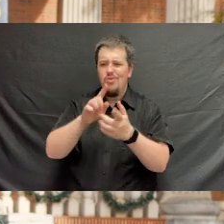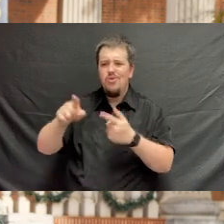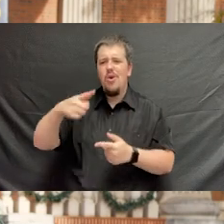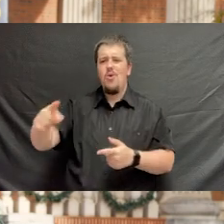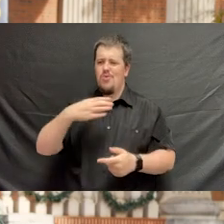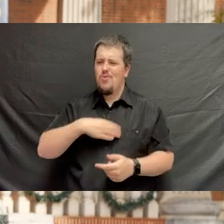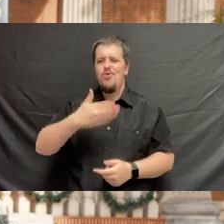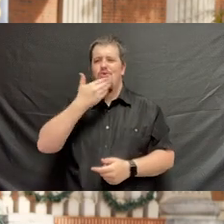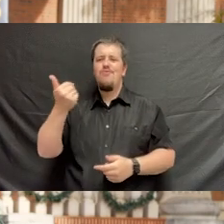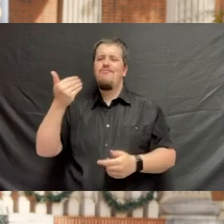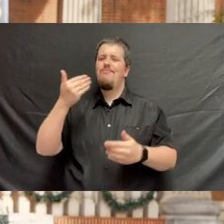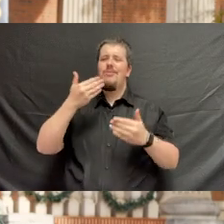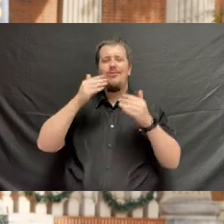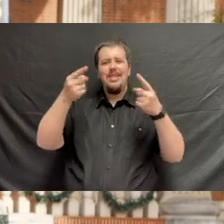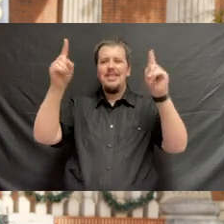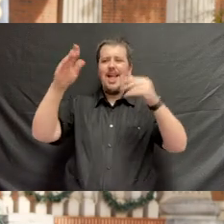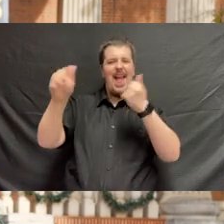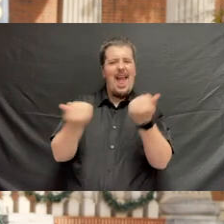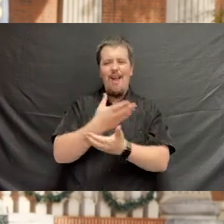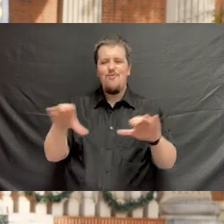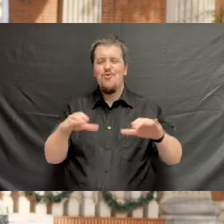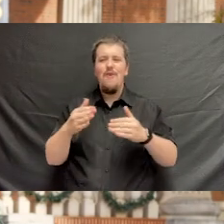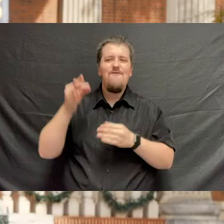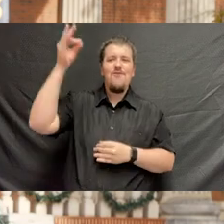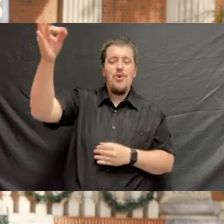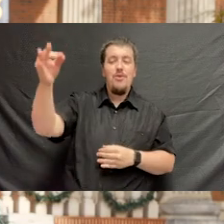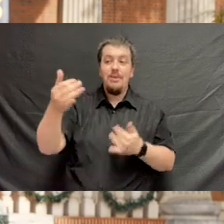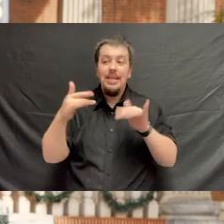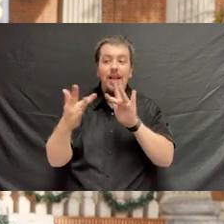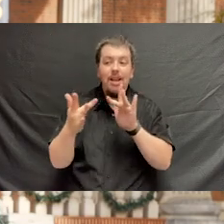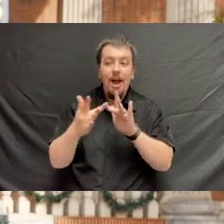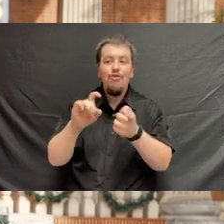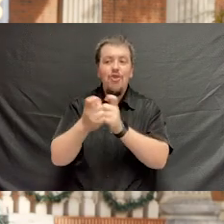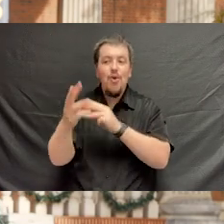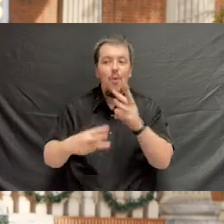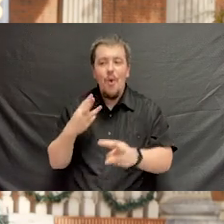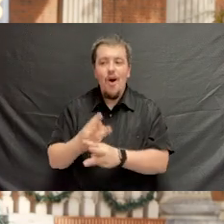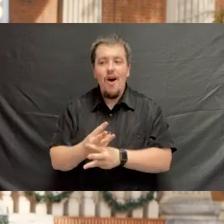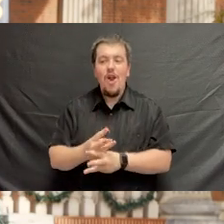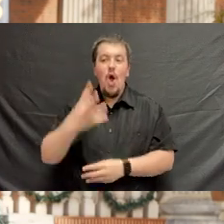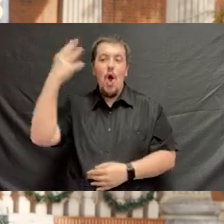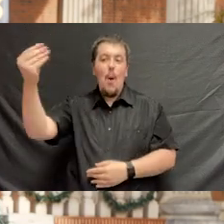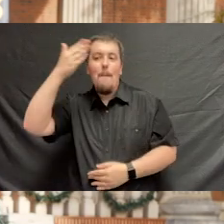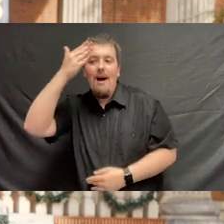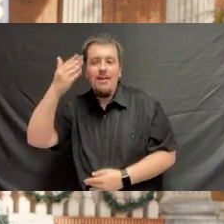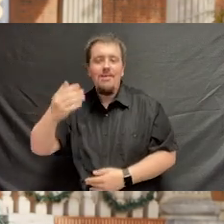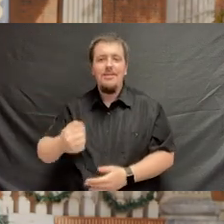and wish you great success in all that you do in the future. Keep in touch, and change the world. Go Bucs!